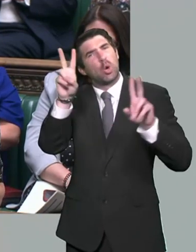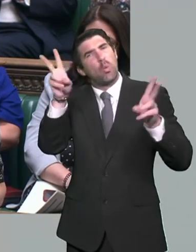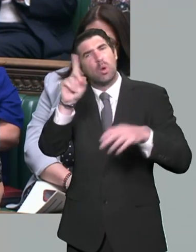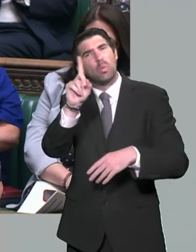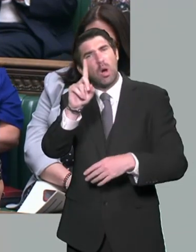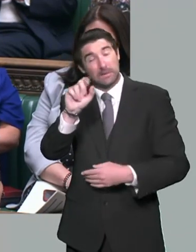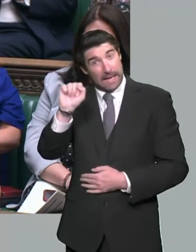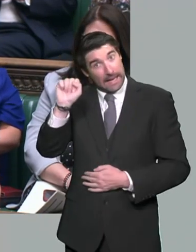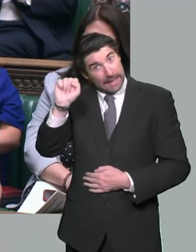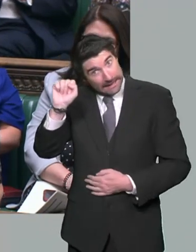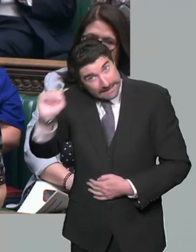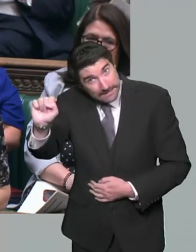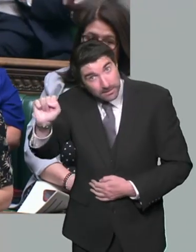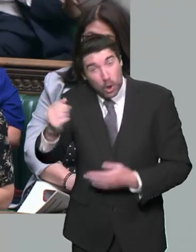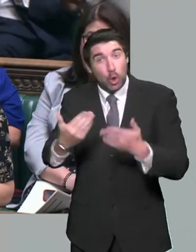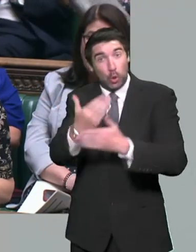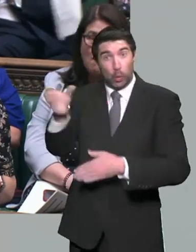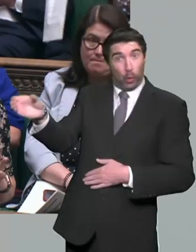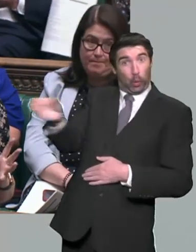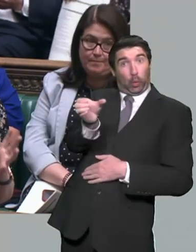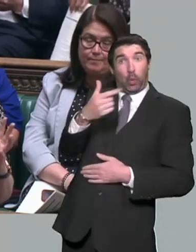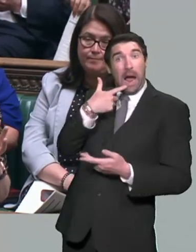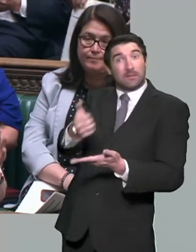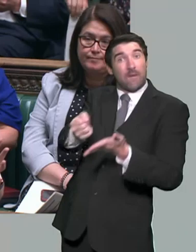cost of living tsar.